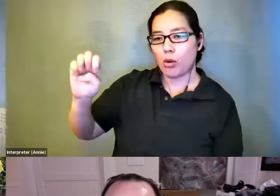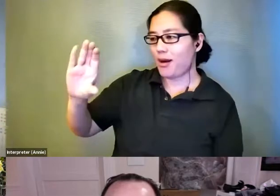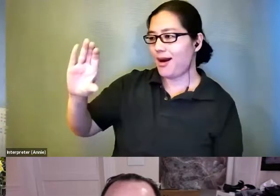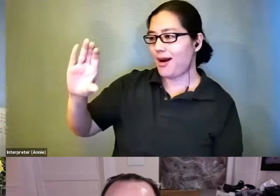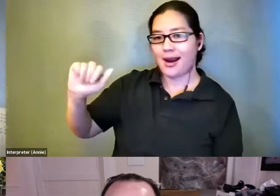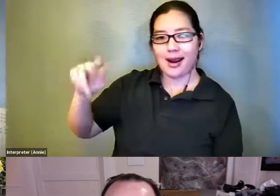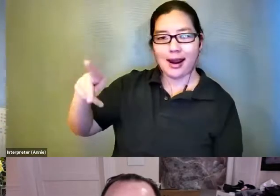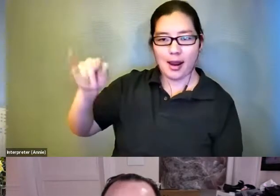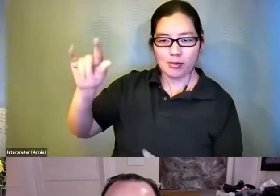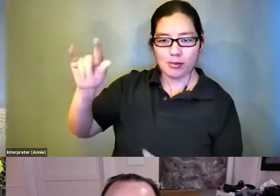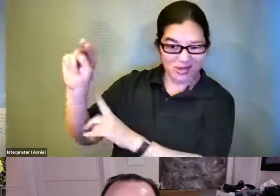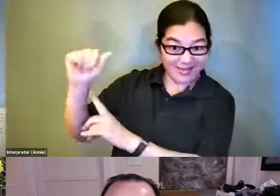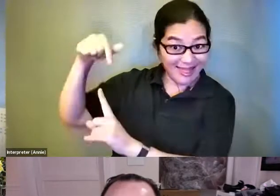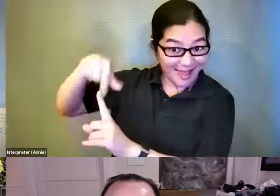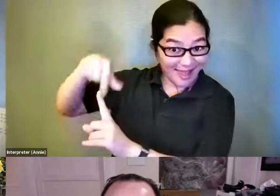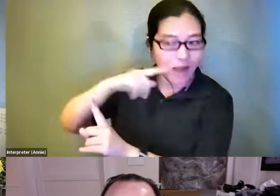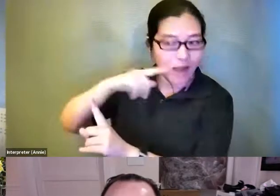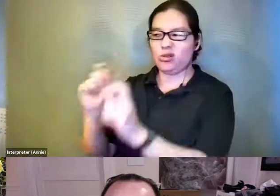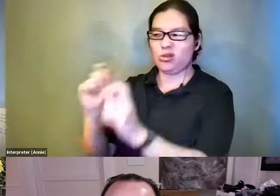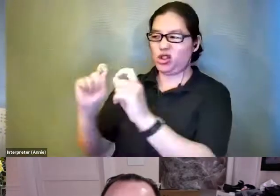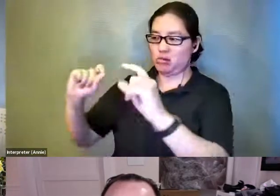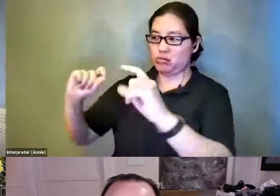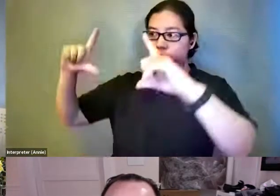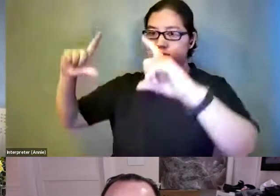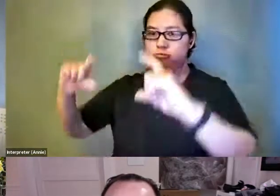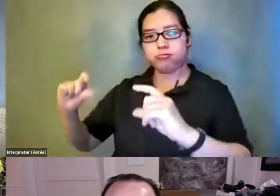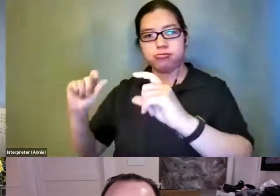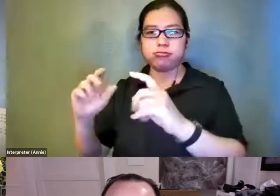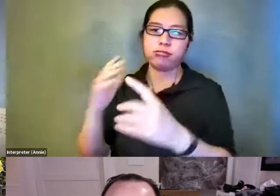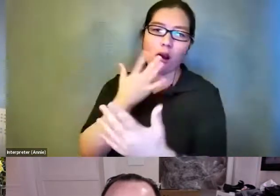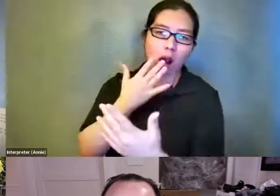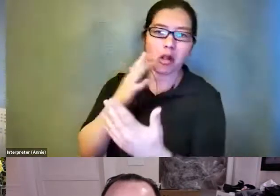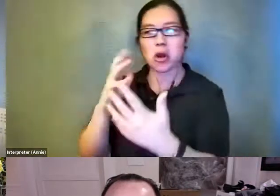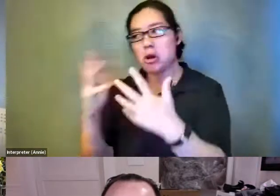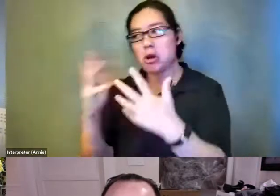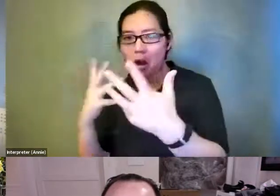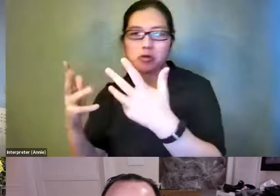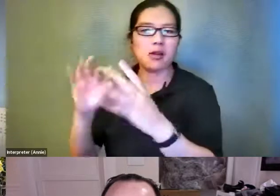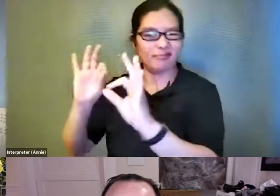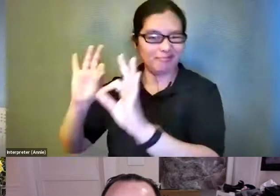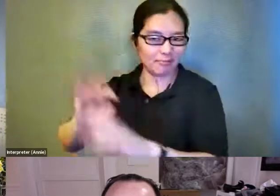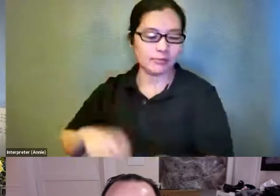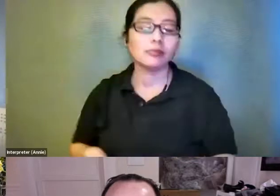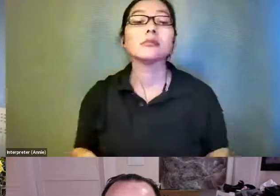. And we have one other option for today for a little bit more collaboration. We want